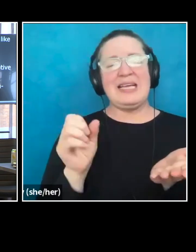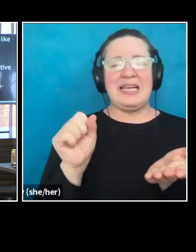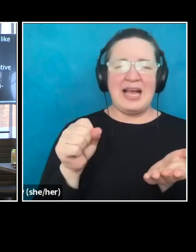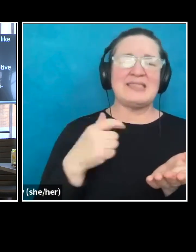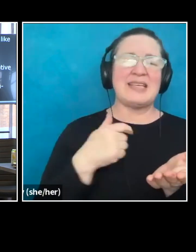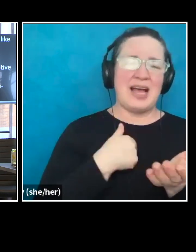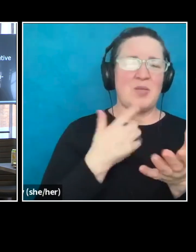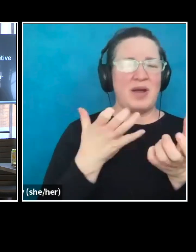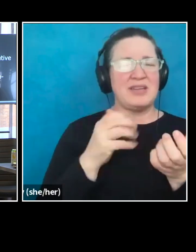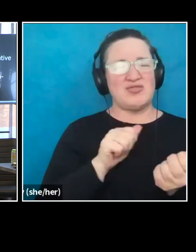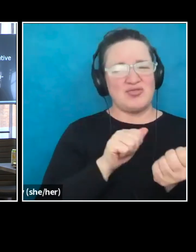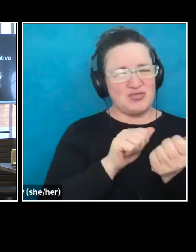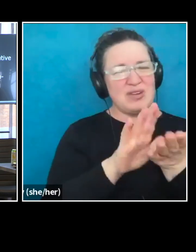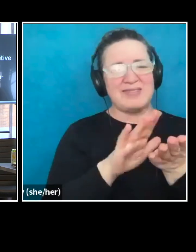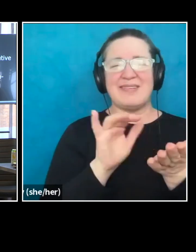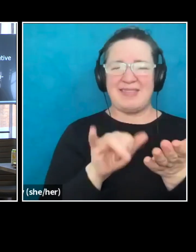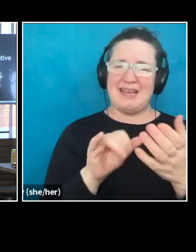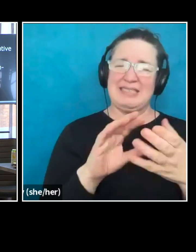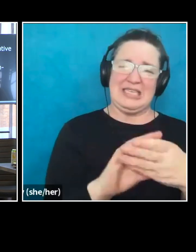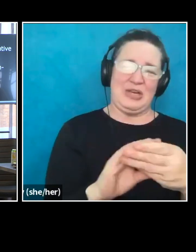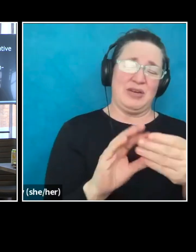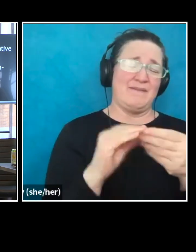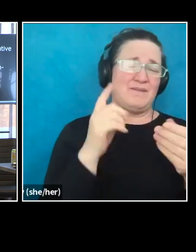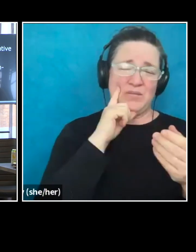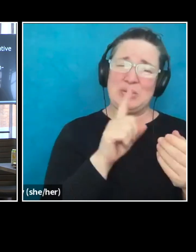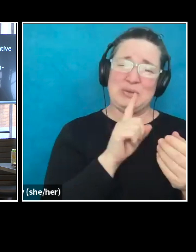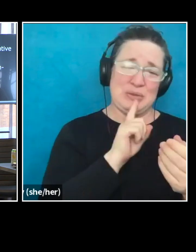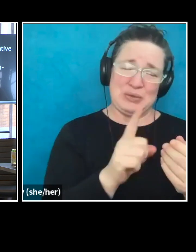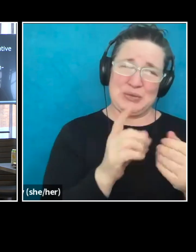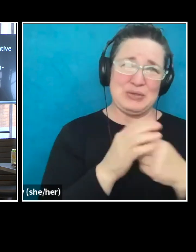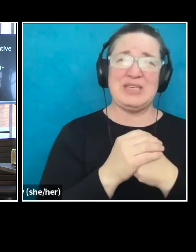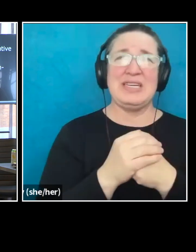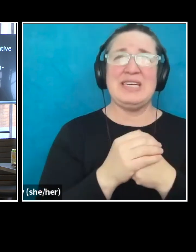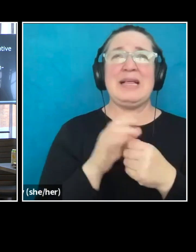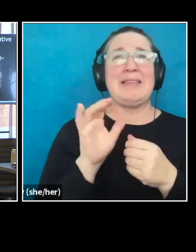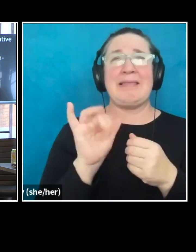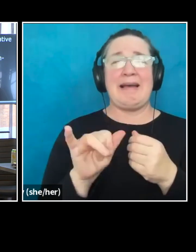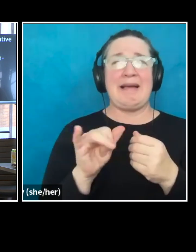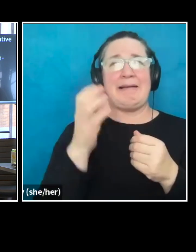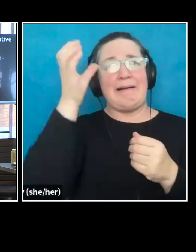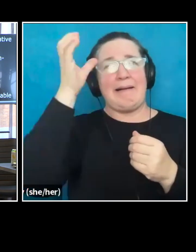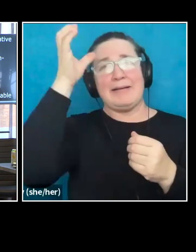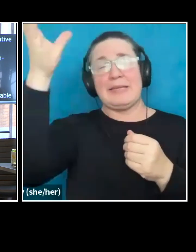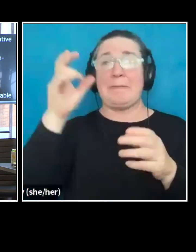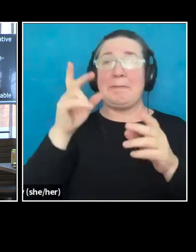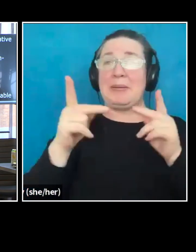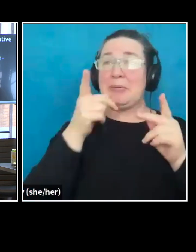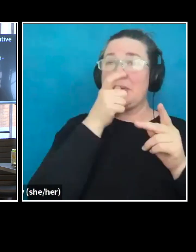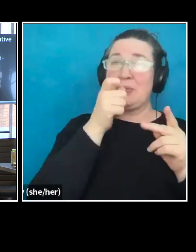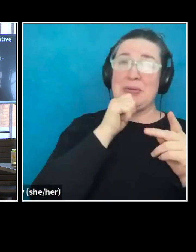our lives suck and um you know life is miserable and poor us and it you know and then how do we